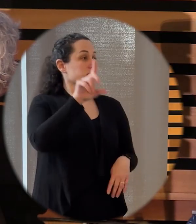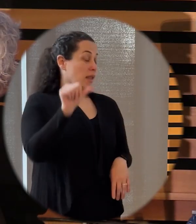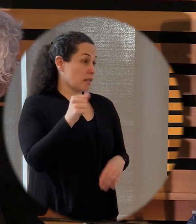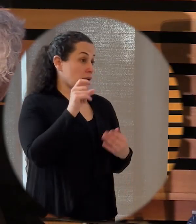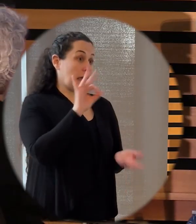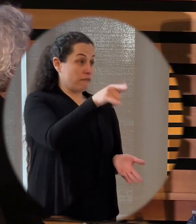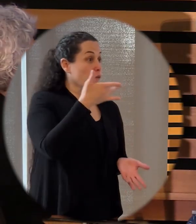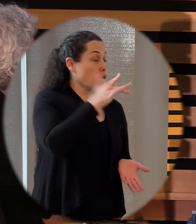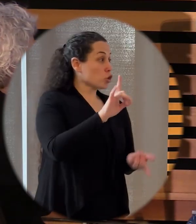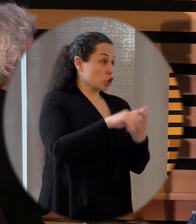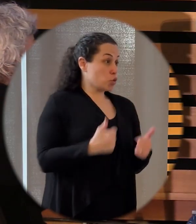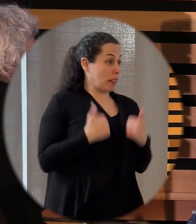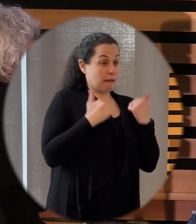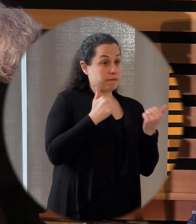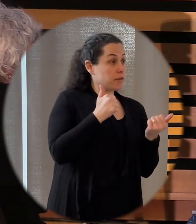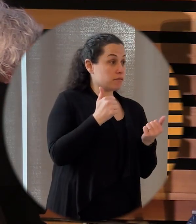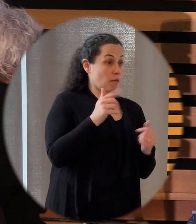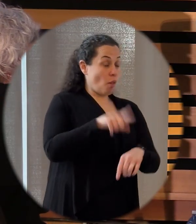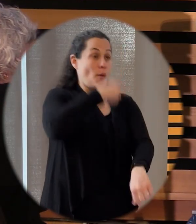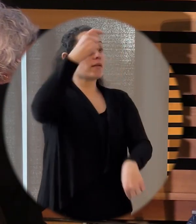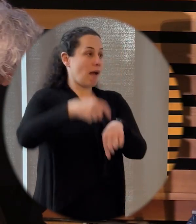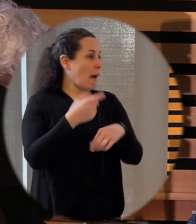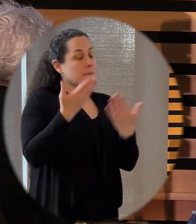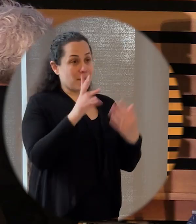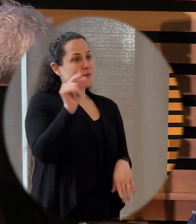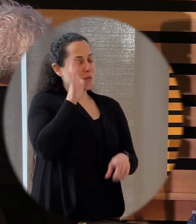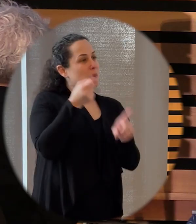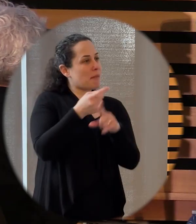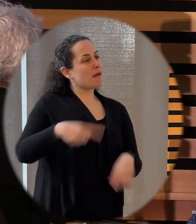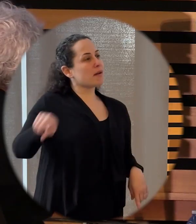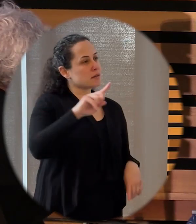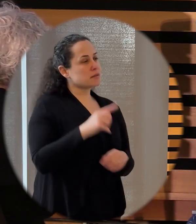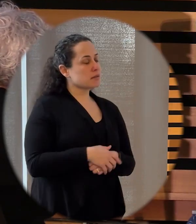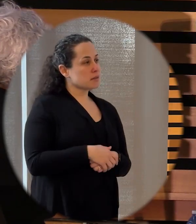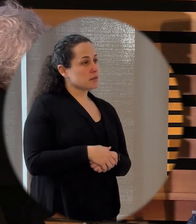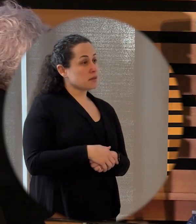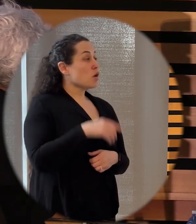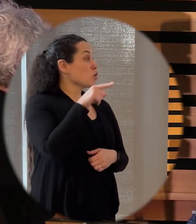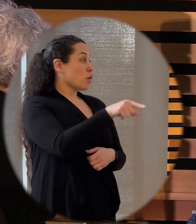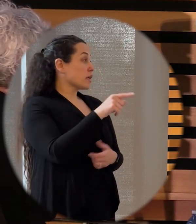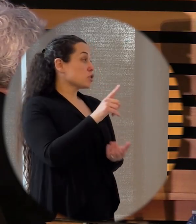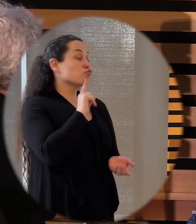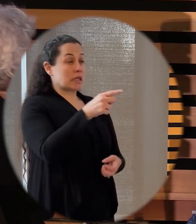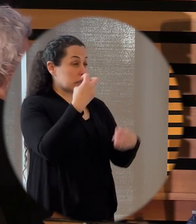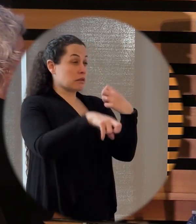enough to live that long. And so these are the hard conversations, but I think time is up and